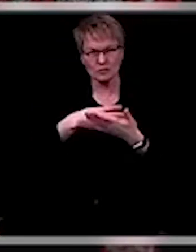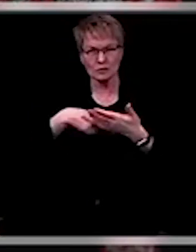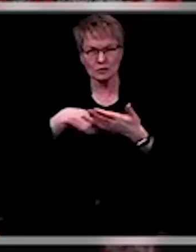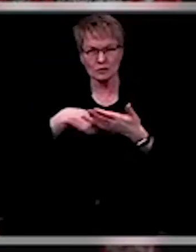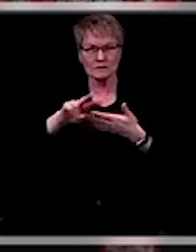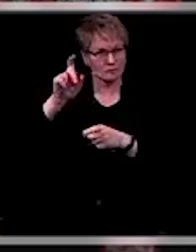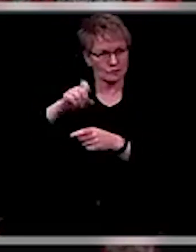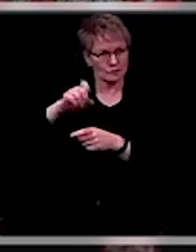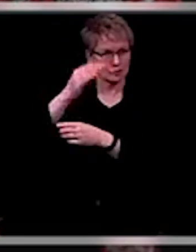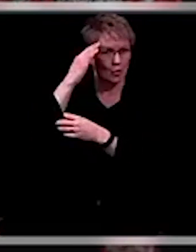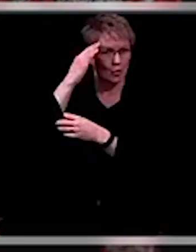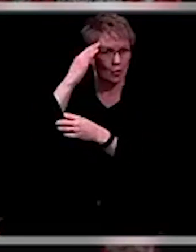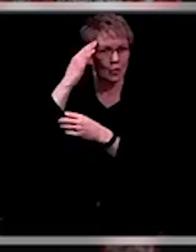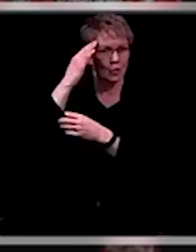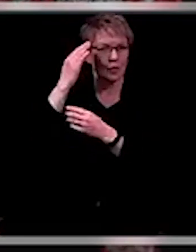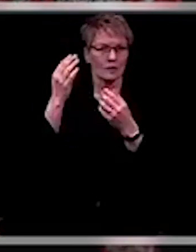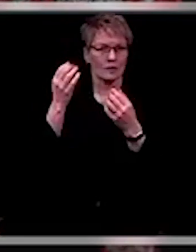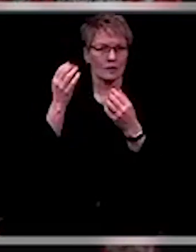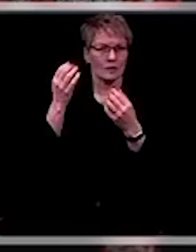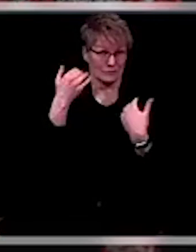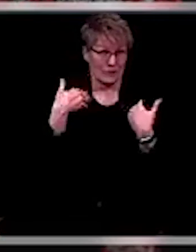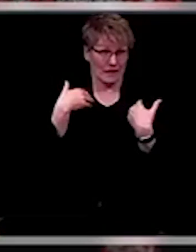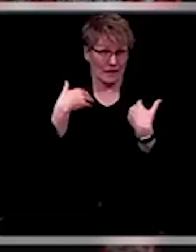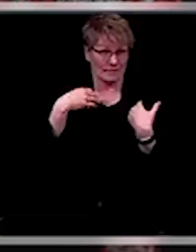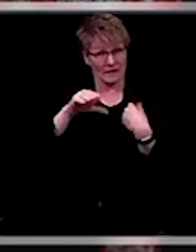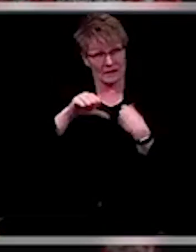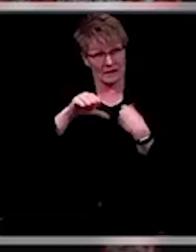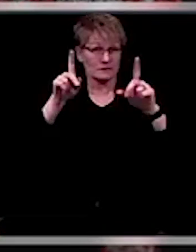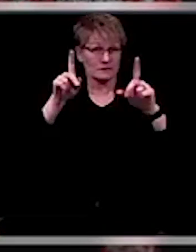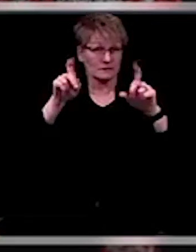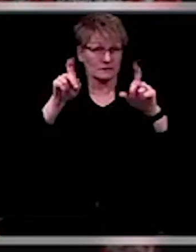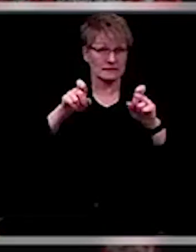testing site like we have at Shasta College, so we'll have an additional location.